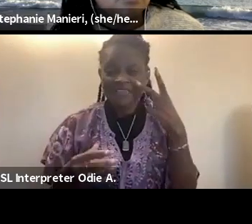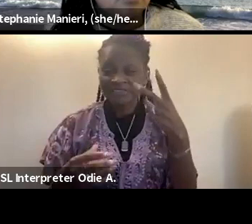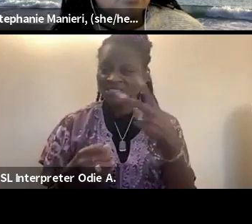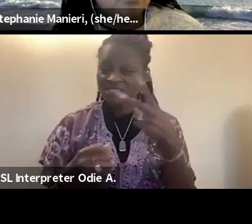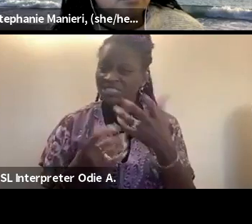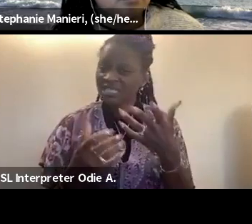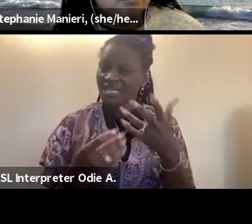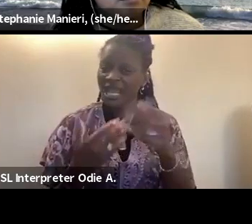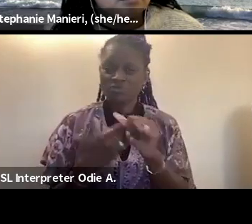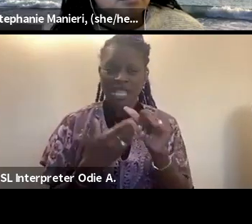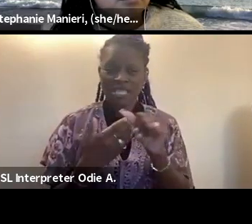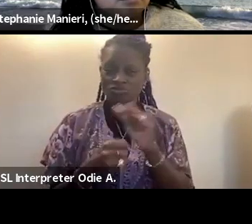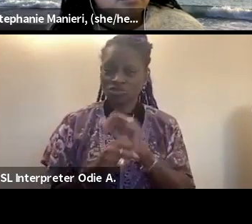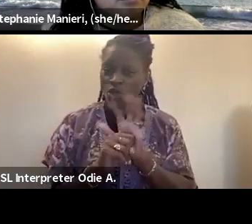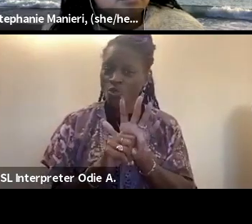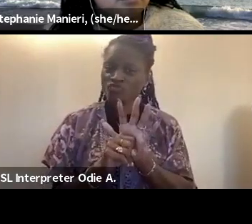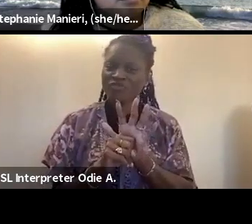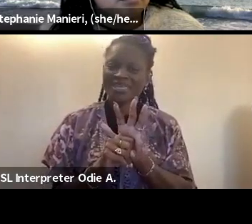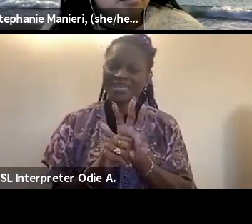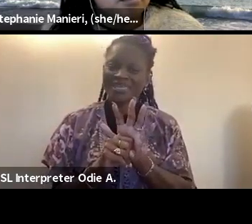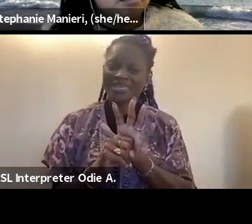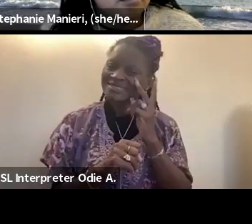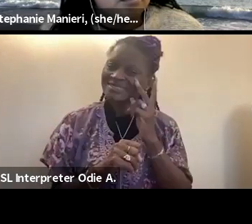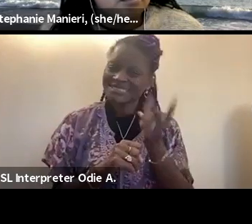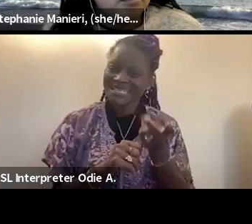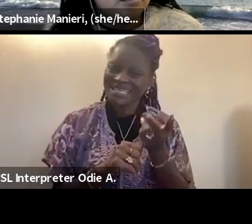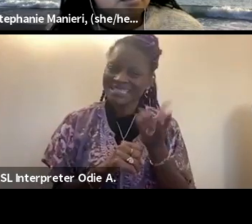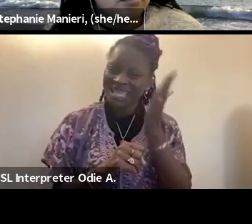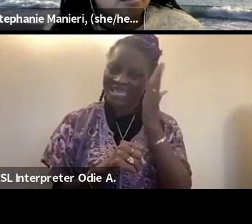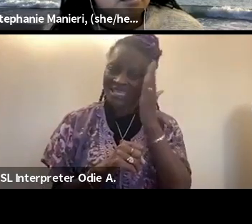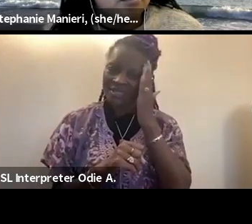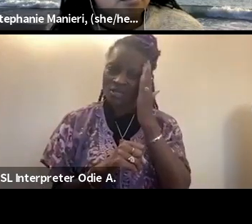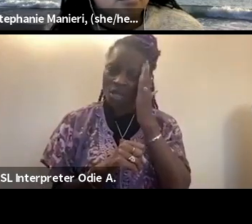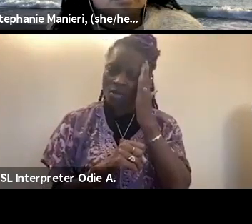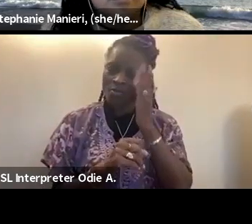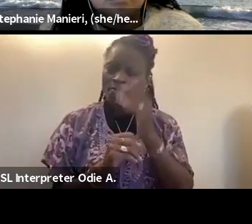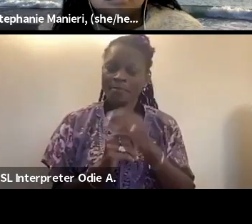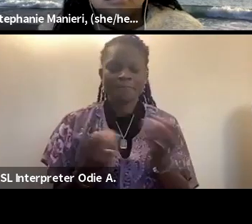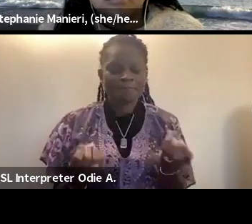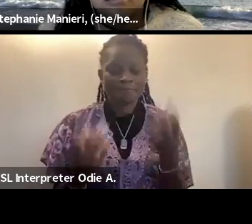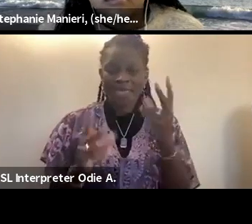family members, and they many of them just are waiting for the